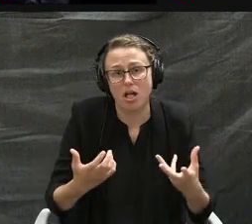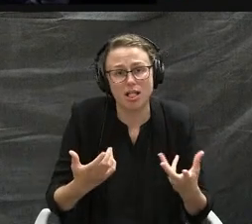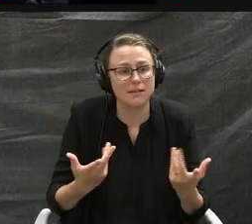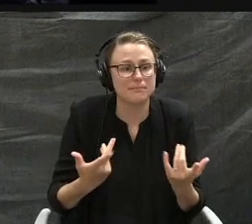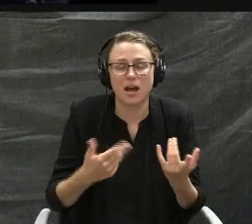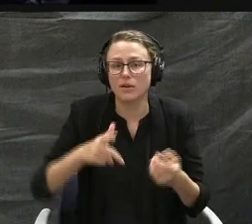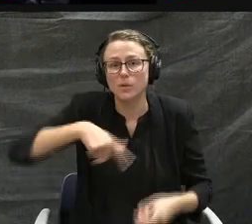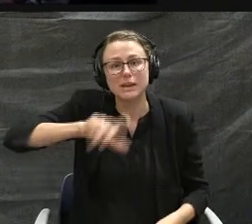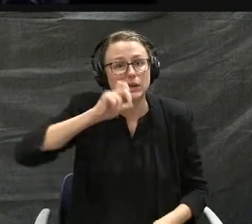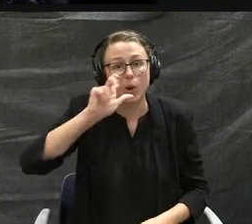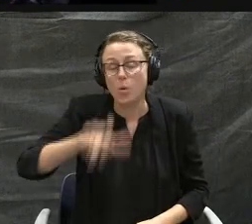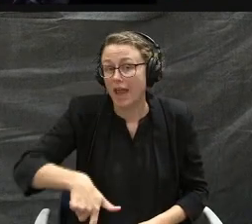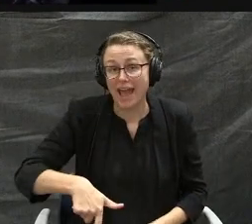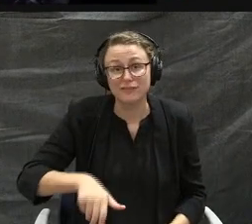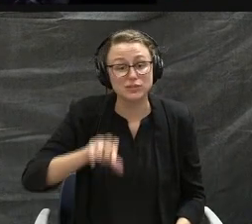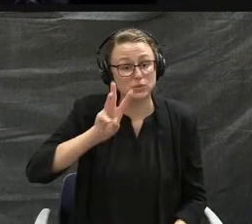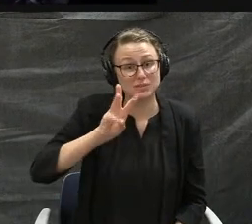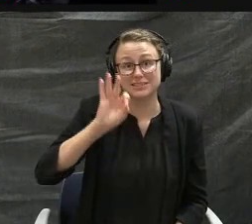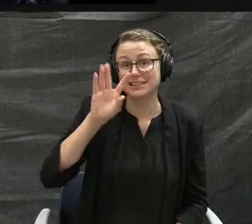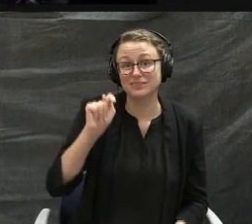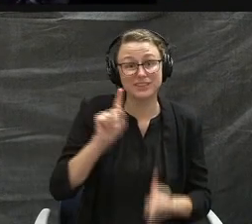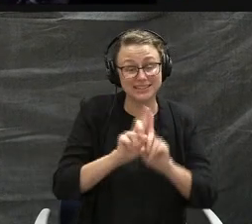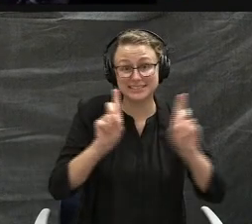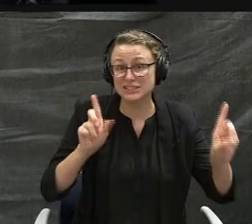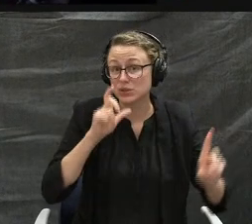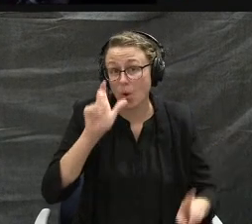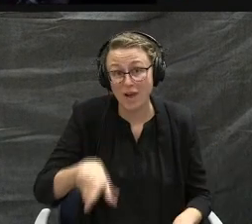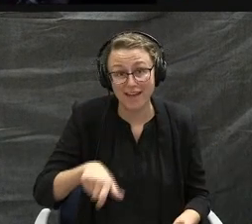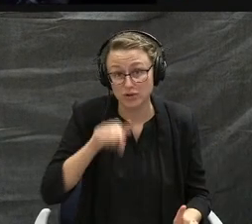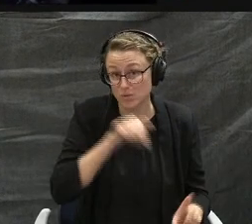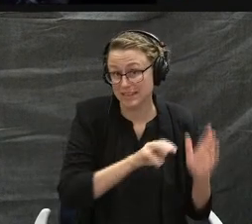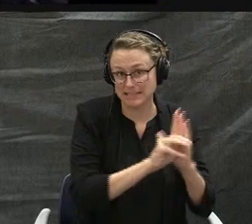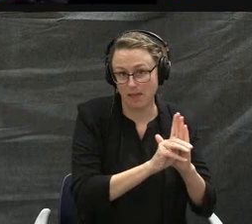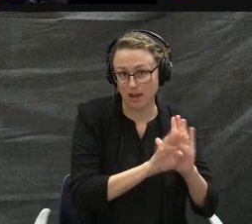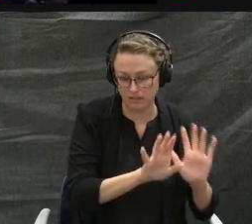model. So when you think about what the greatest challenges of